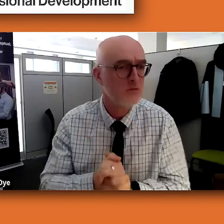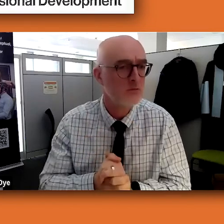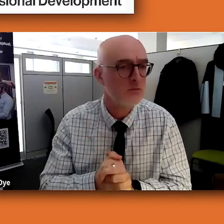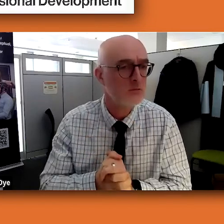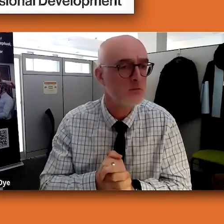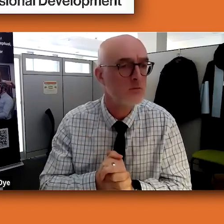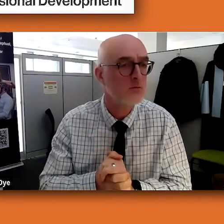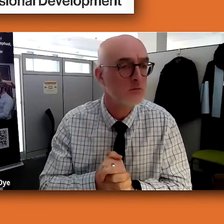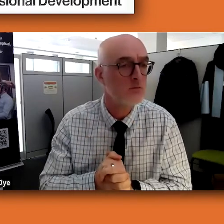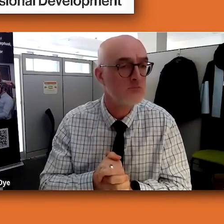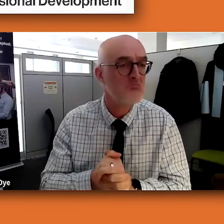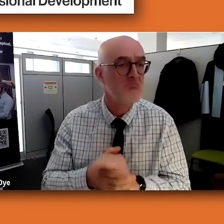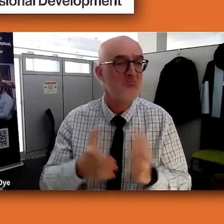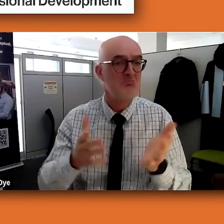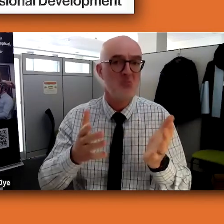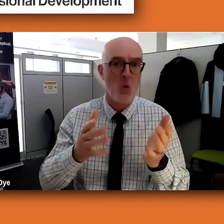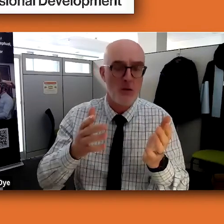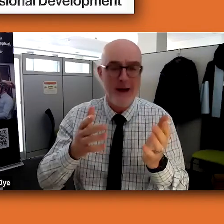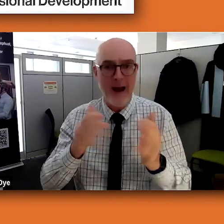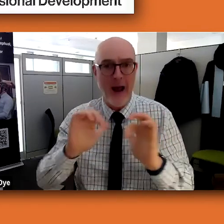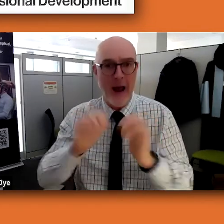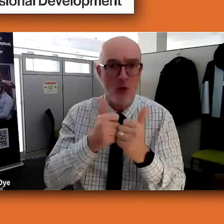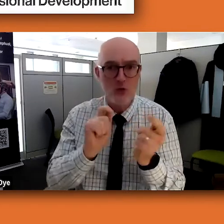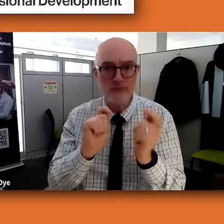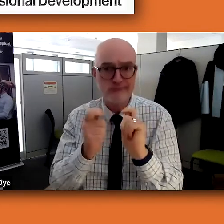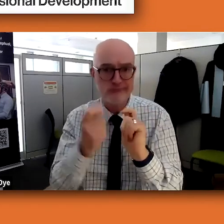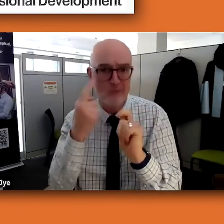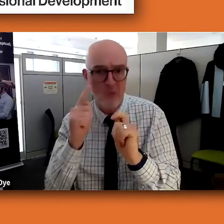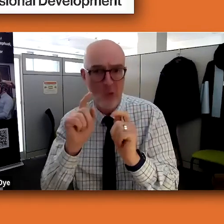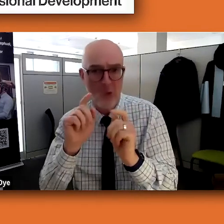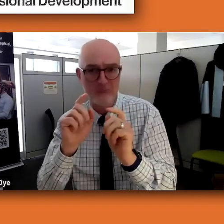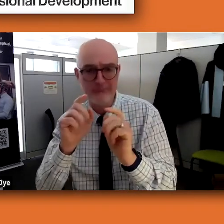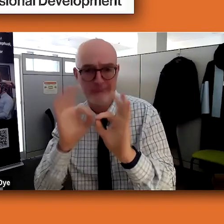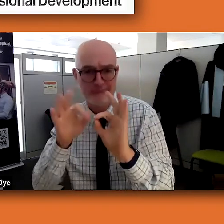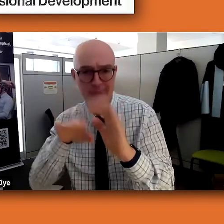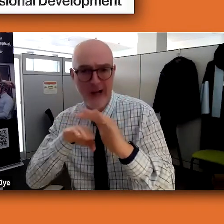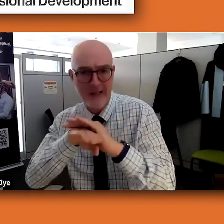"with interpreters as partners